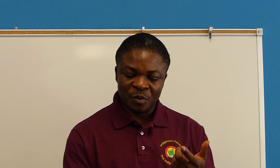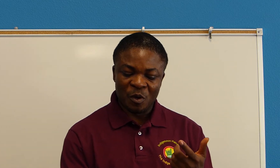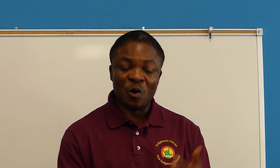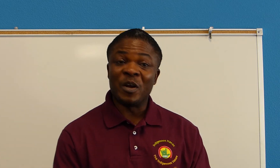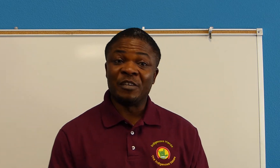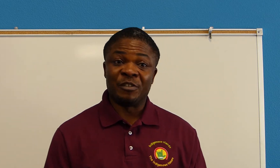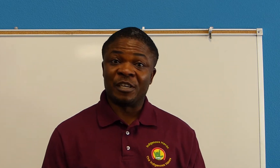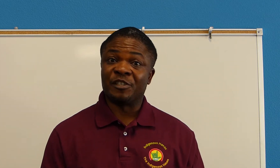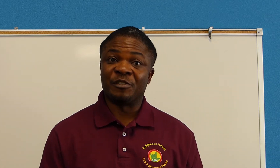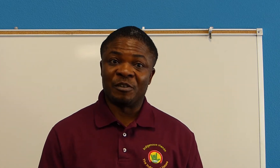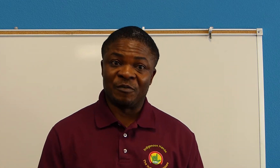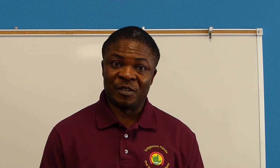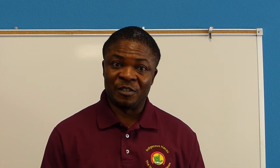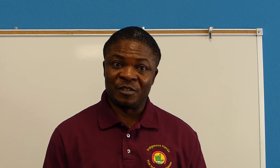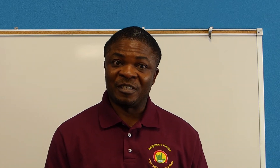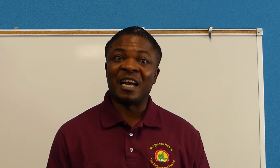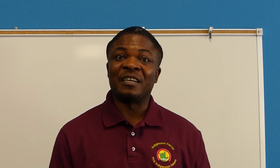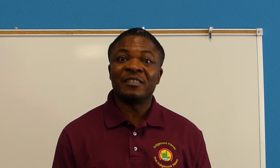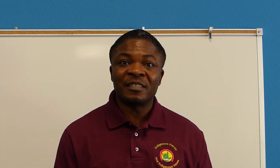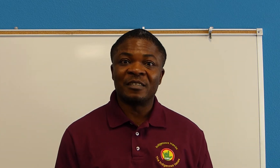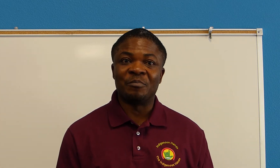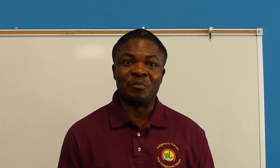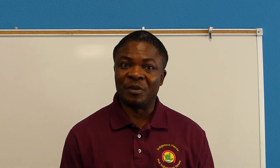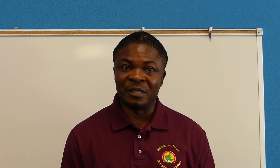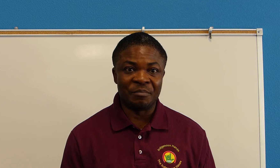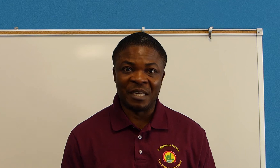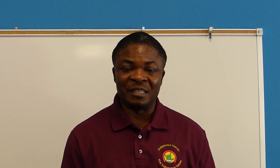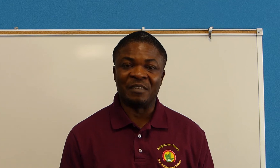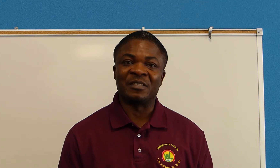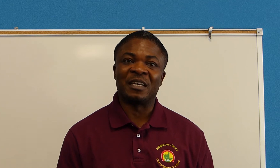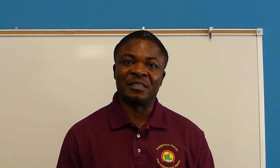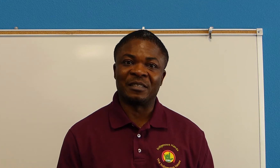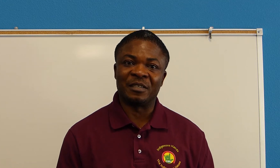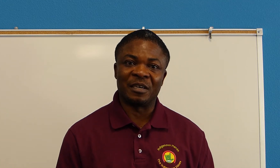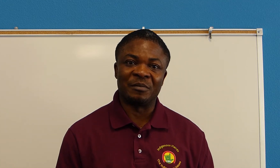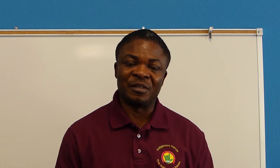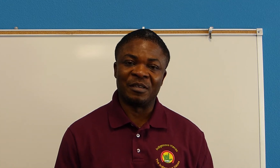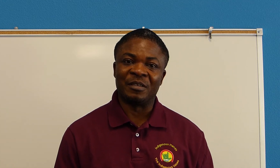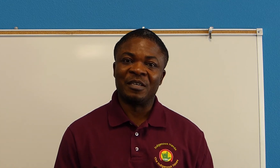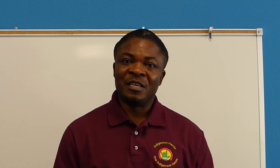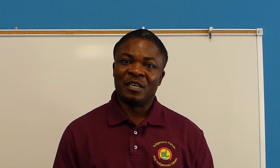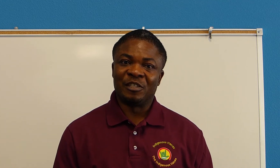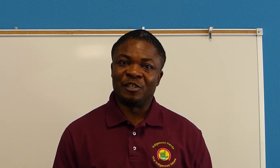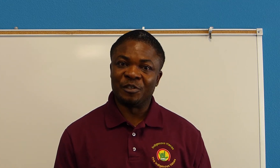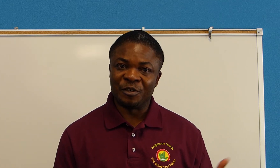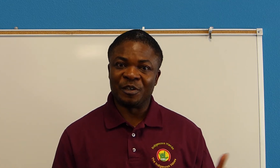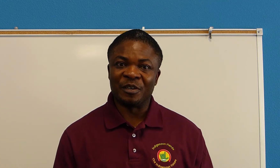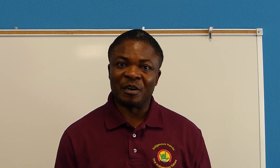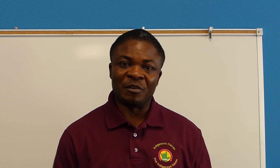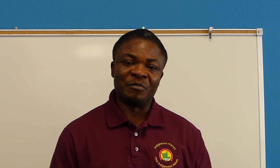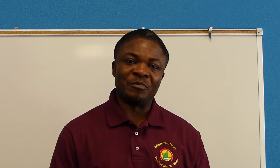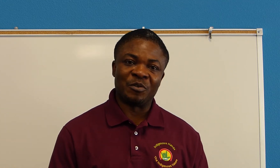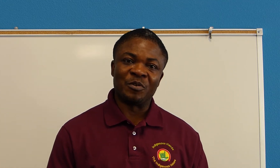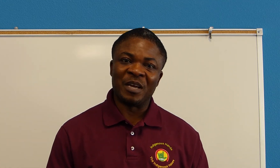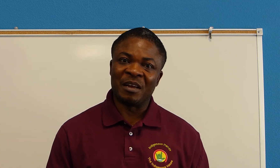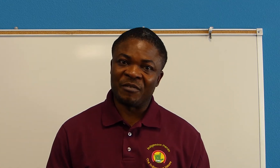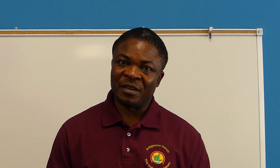low education of the signers. Many Deaf signers in the interior of rural areas